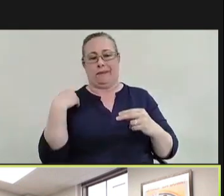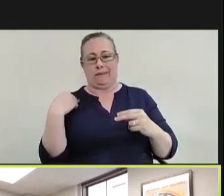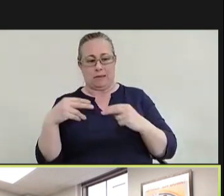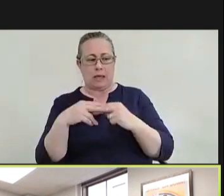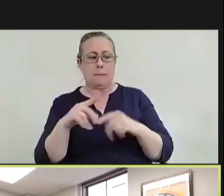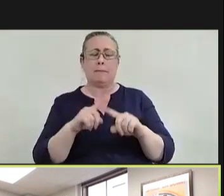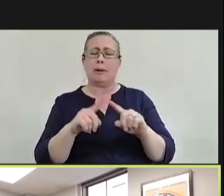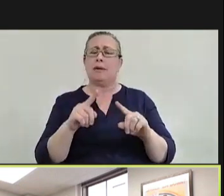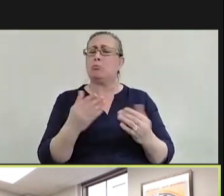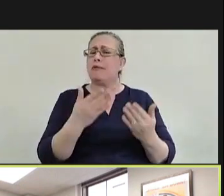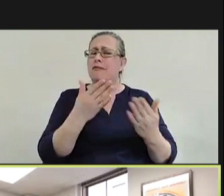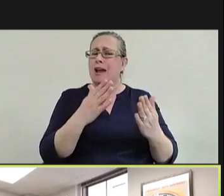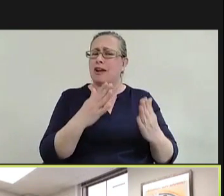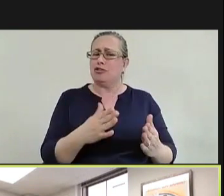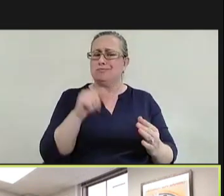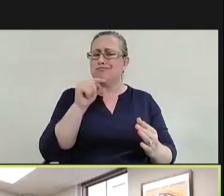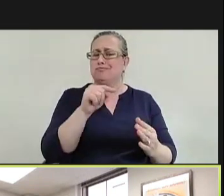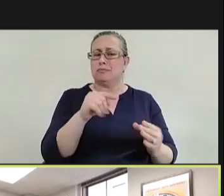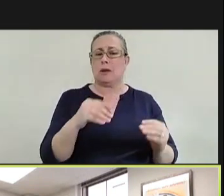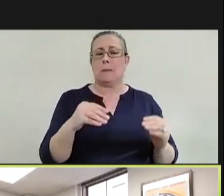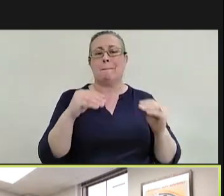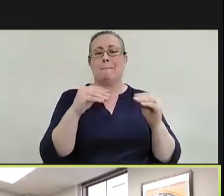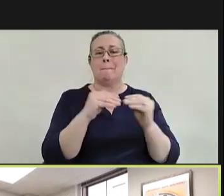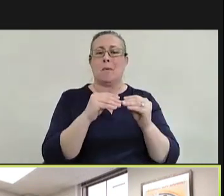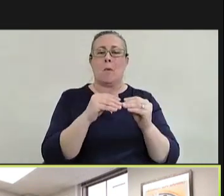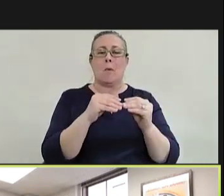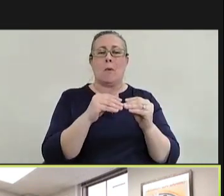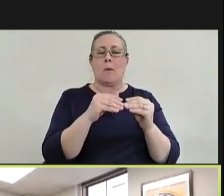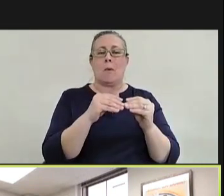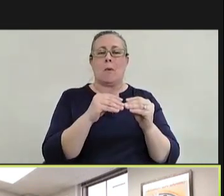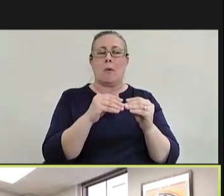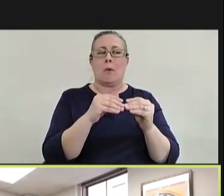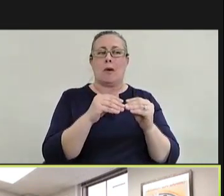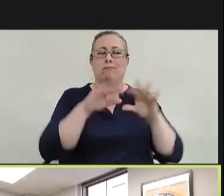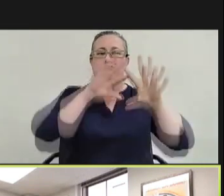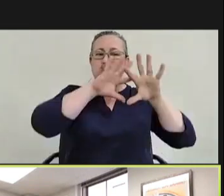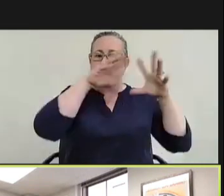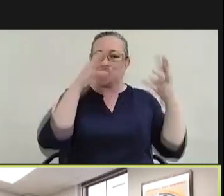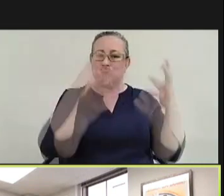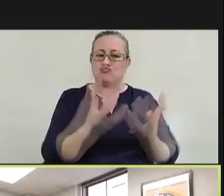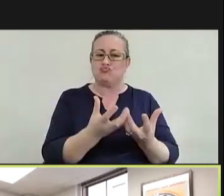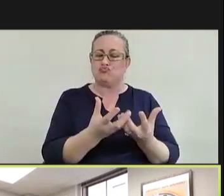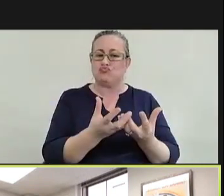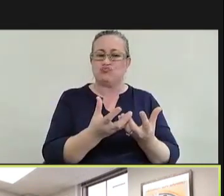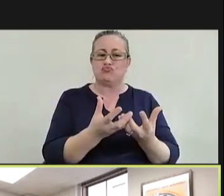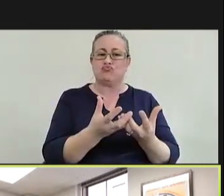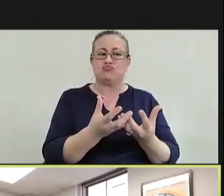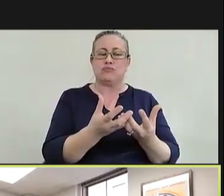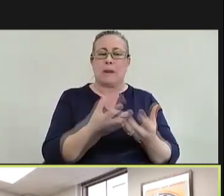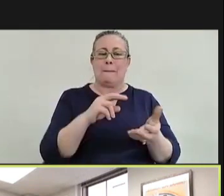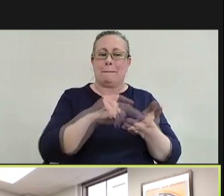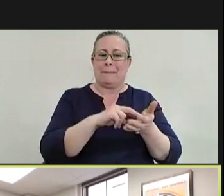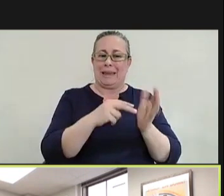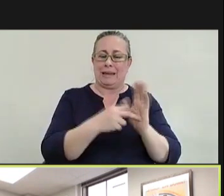providers is probably more of a global and holistic type of meaning as far as